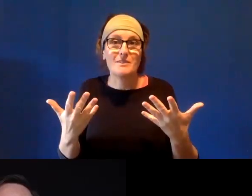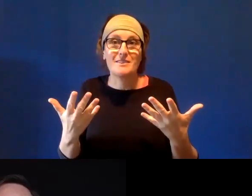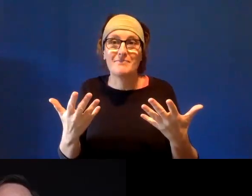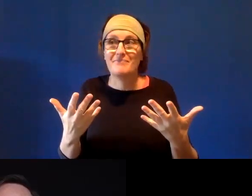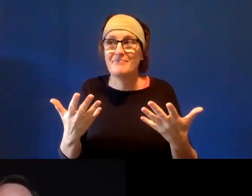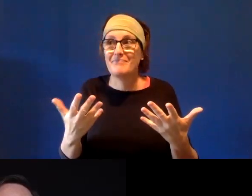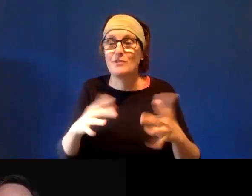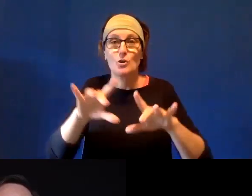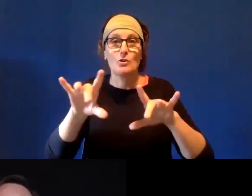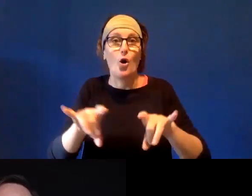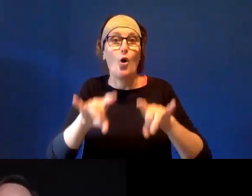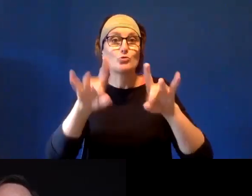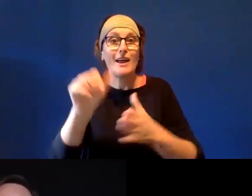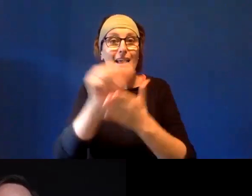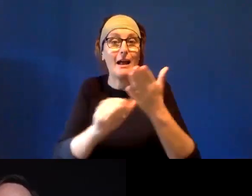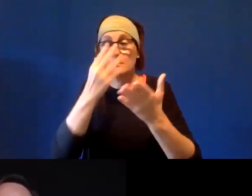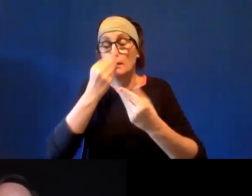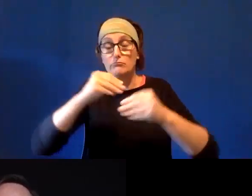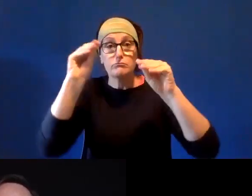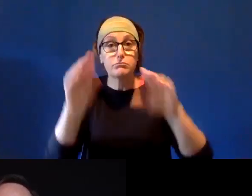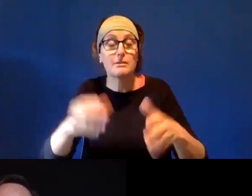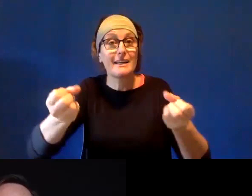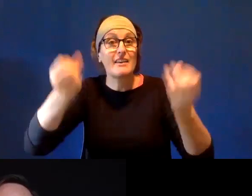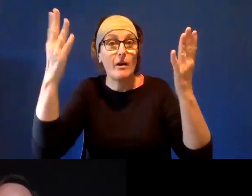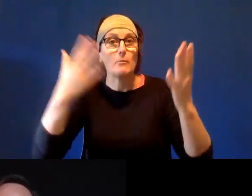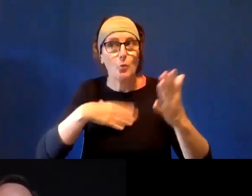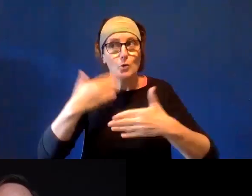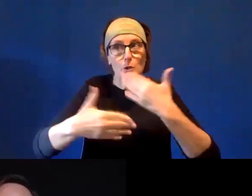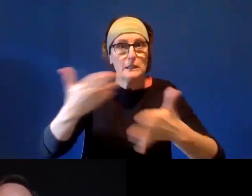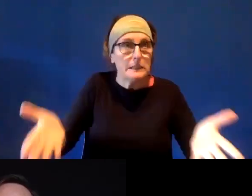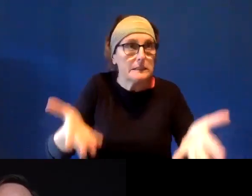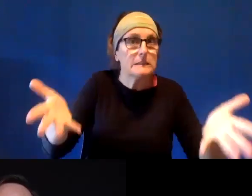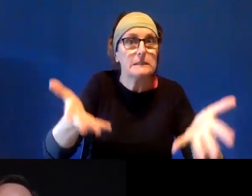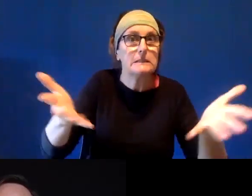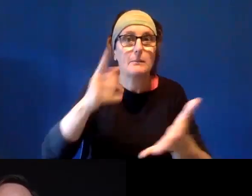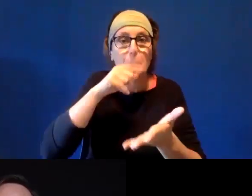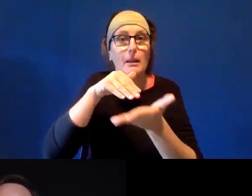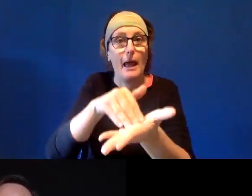don't want to lose any of our Australian artists or international artists. We want to keep everybody afloat if we can. So if someone has